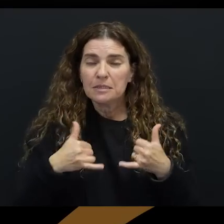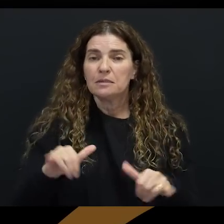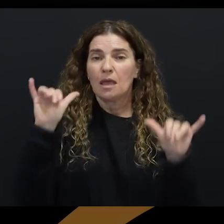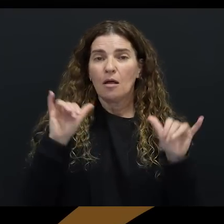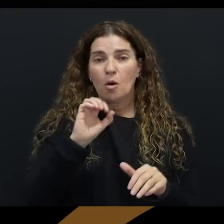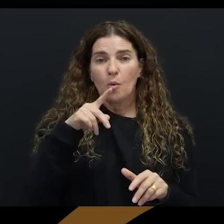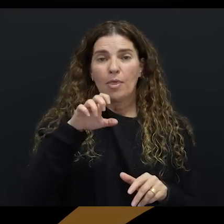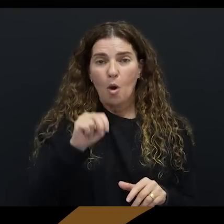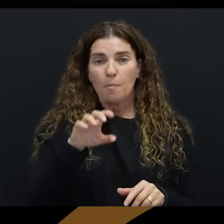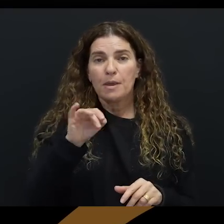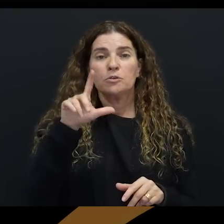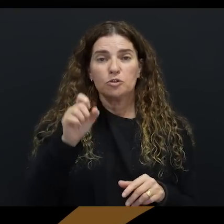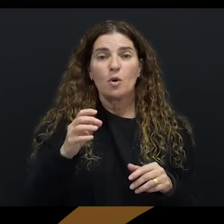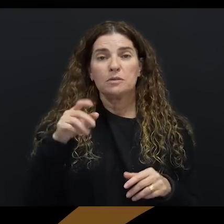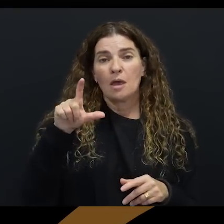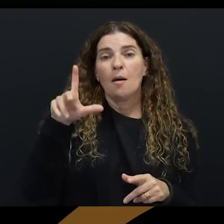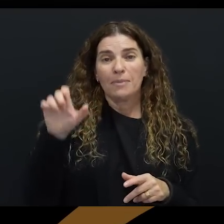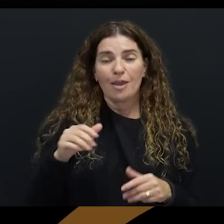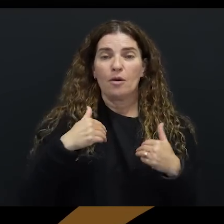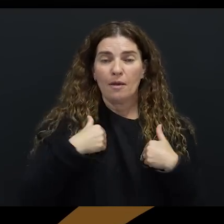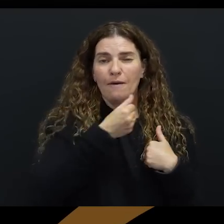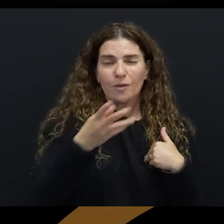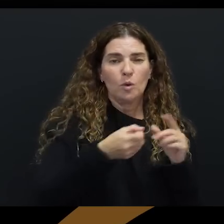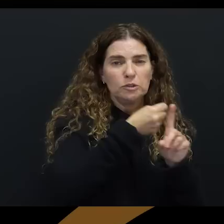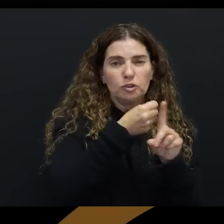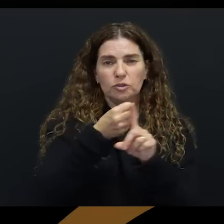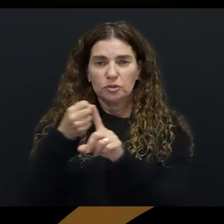but pushed hard and created workarounds that allowed us to do new things